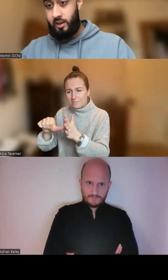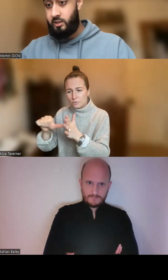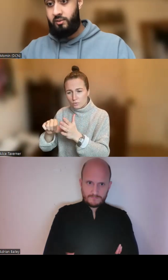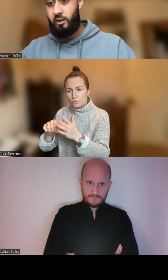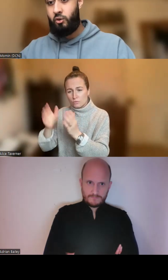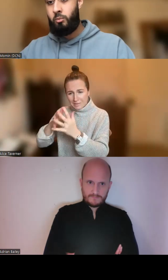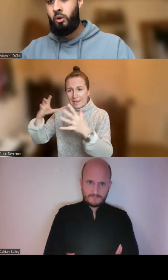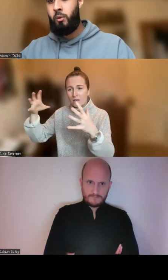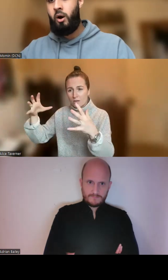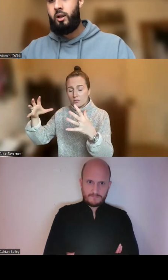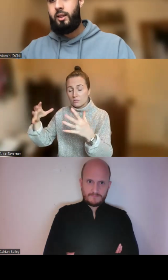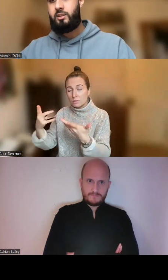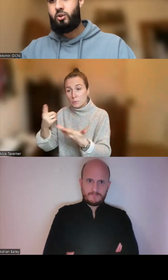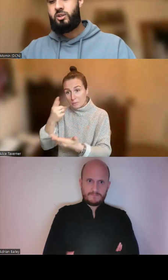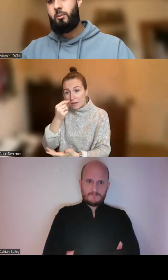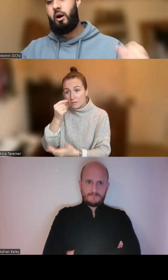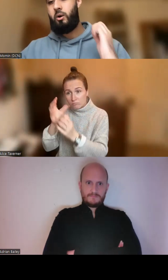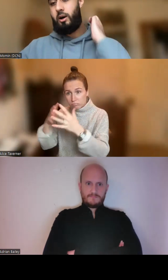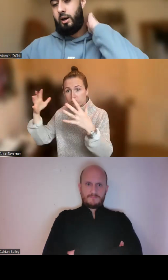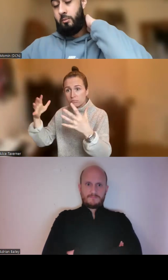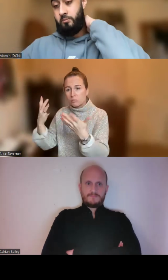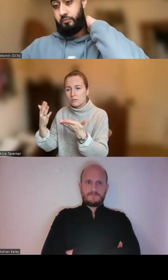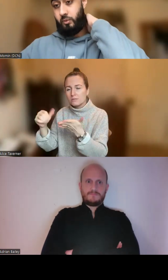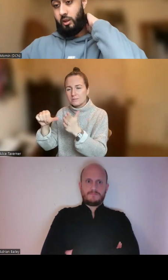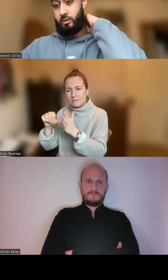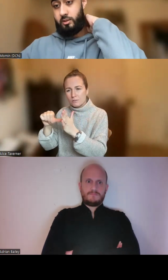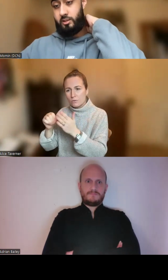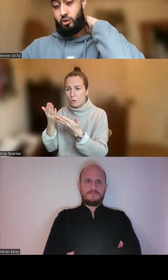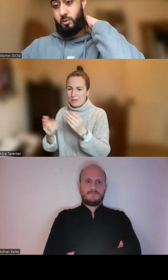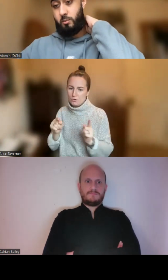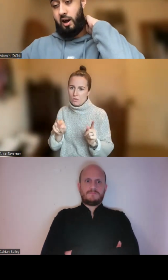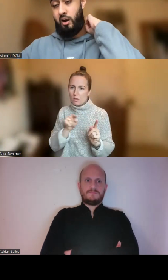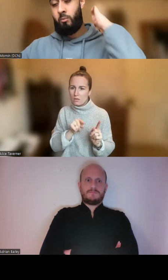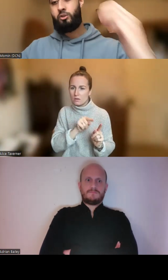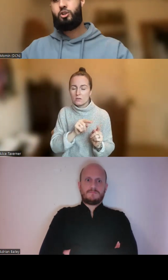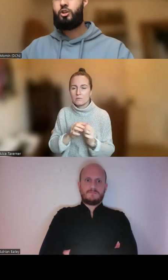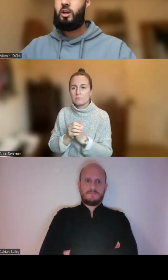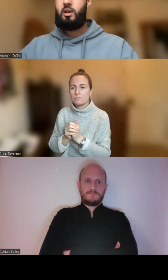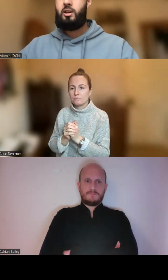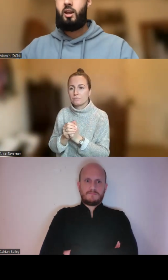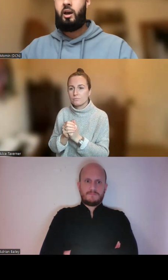It is very doable but it's just about how much time